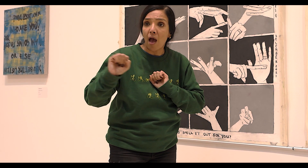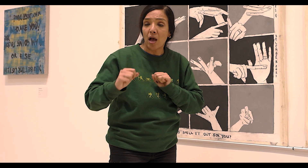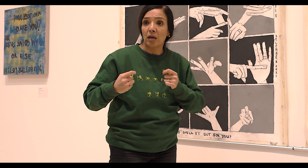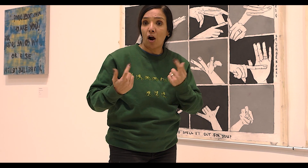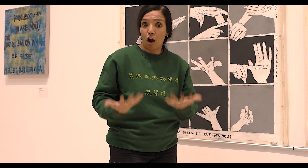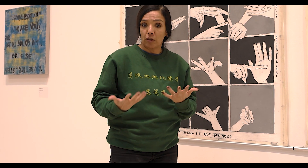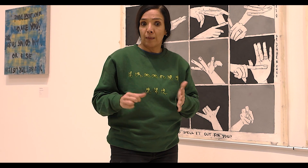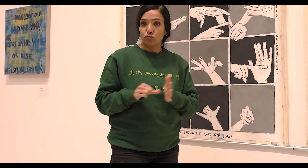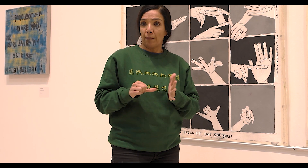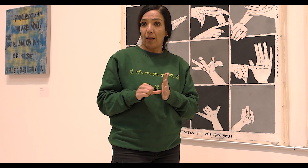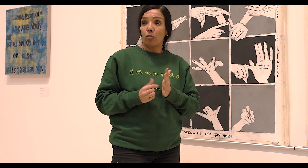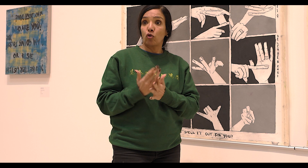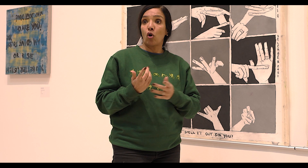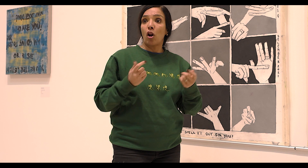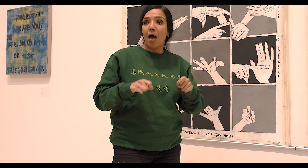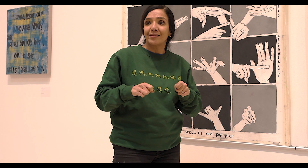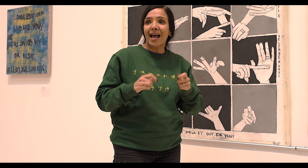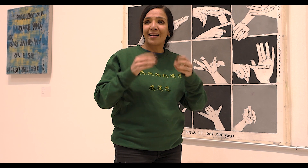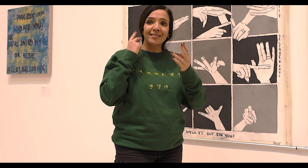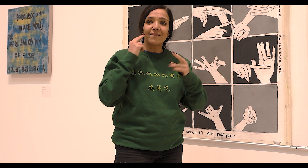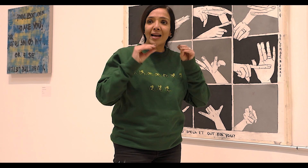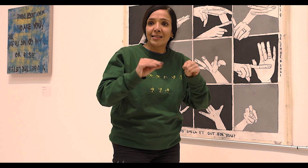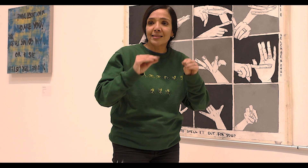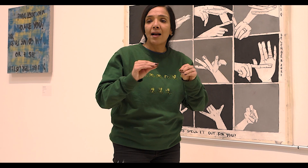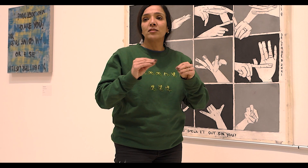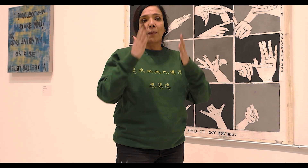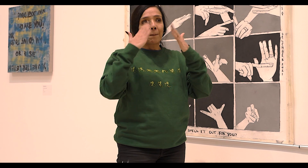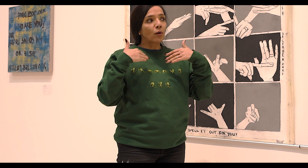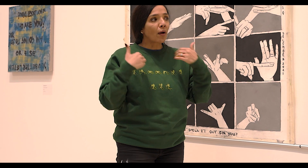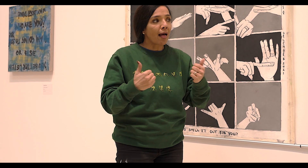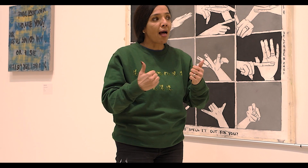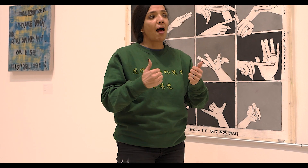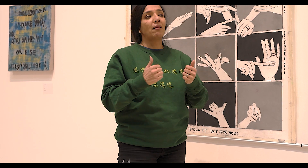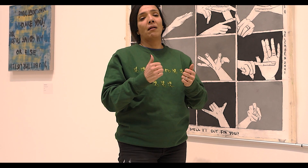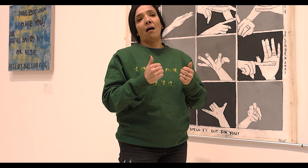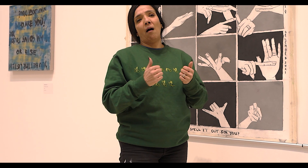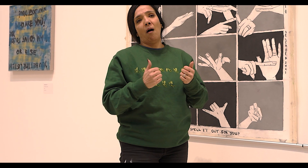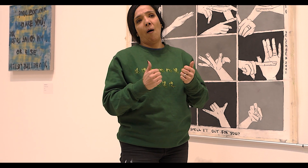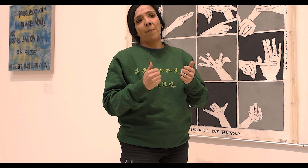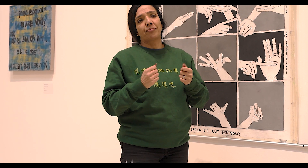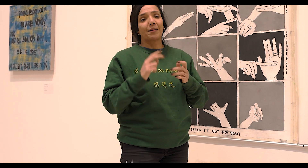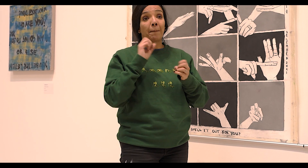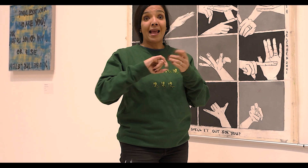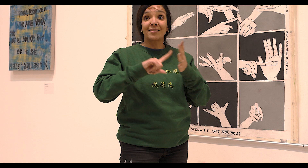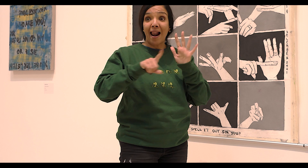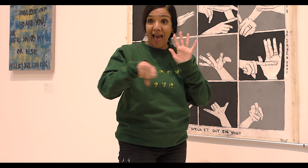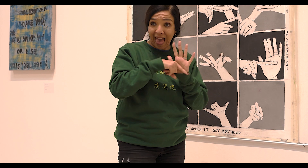to their current problems throughout lockdown: the lack of Deaf education, their mental wellbeing,